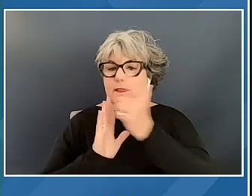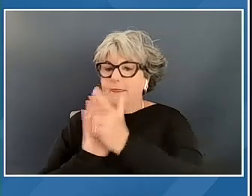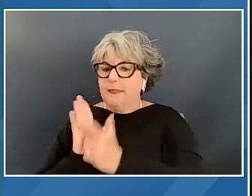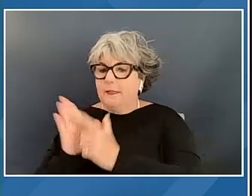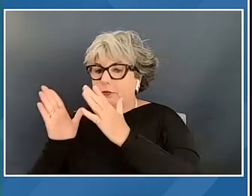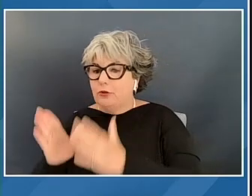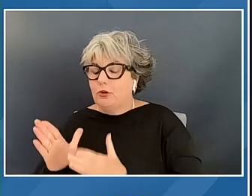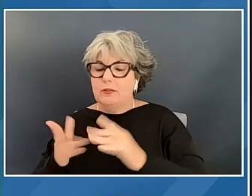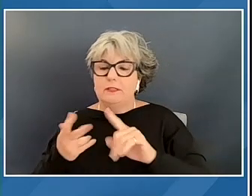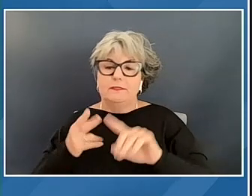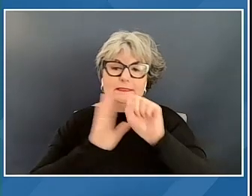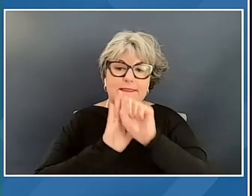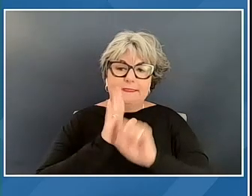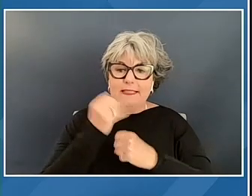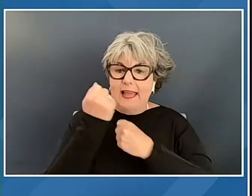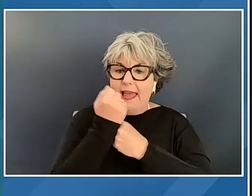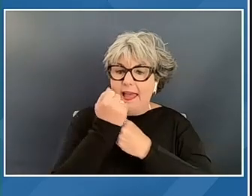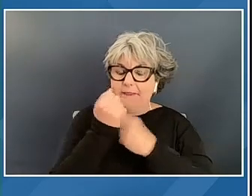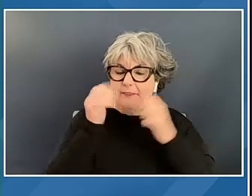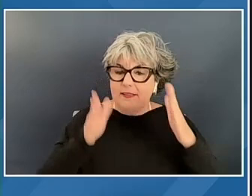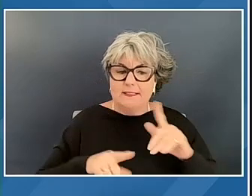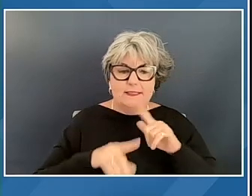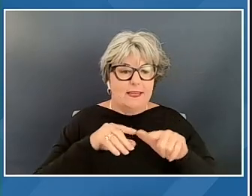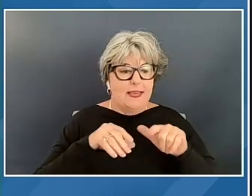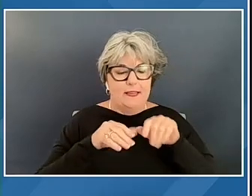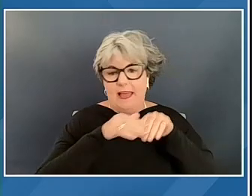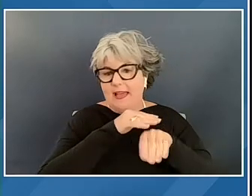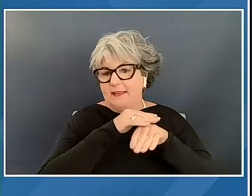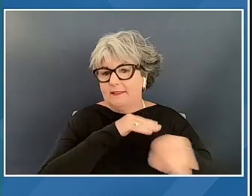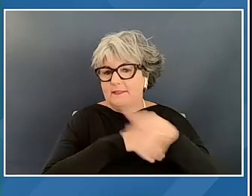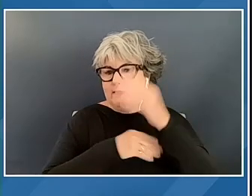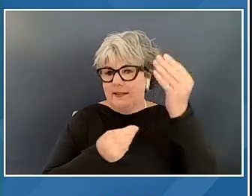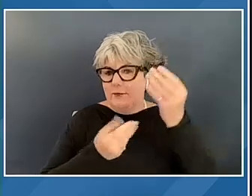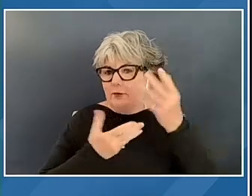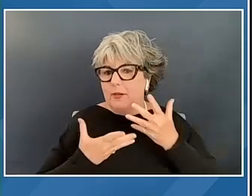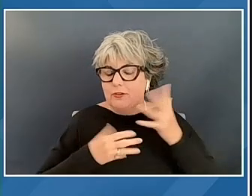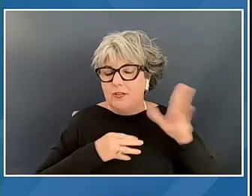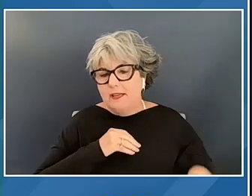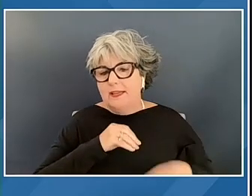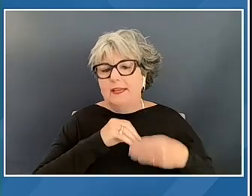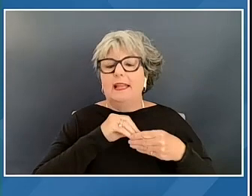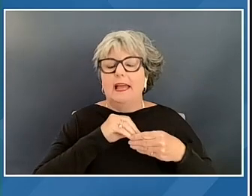aren't able to access that information just adds kind of a whole new barrier.